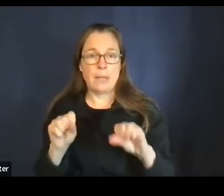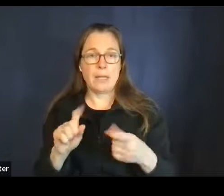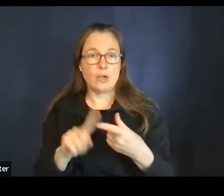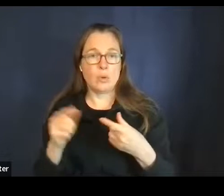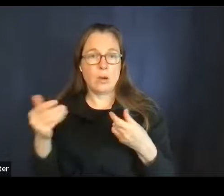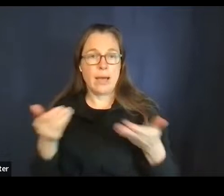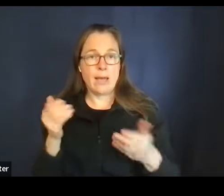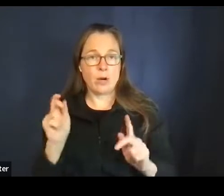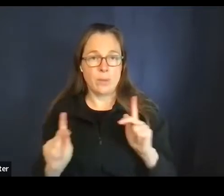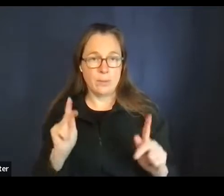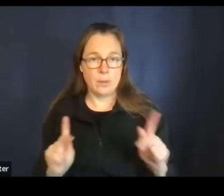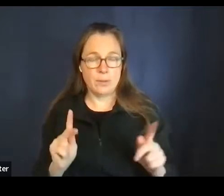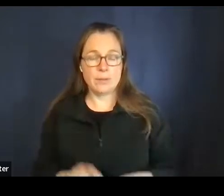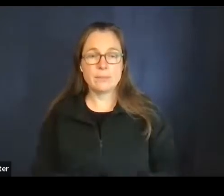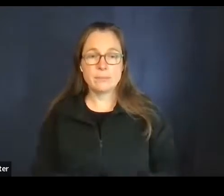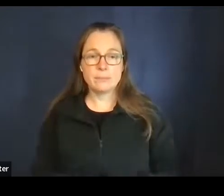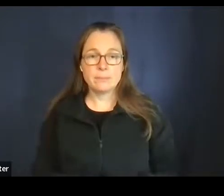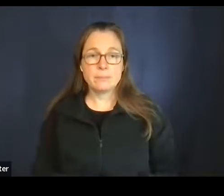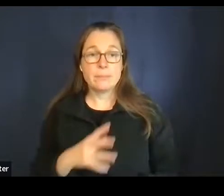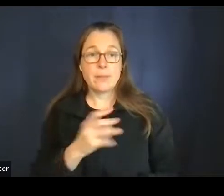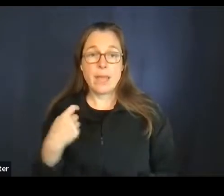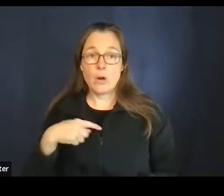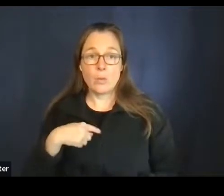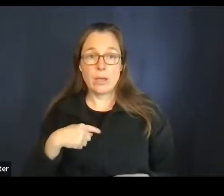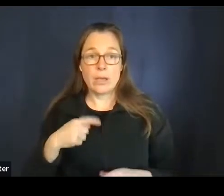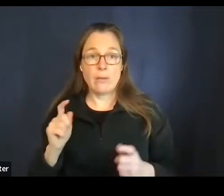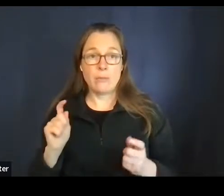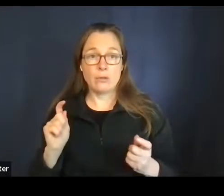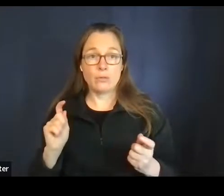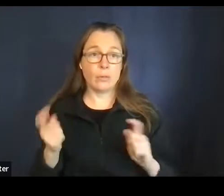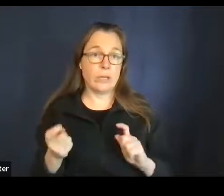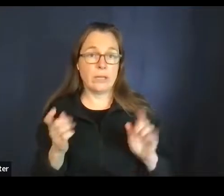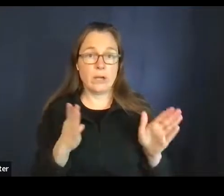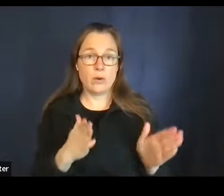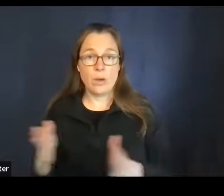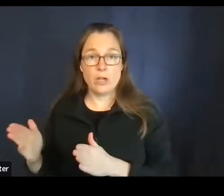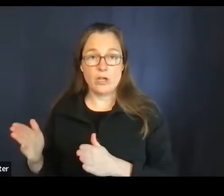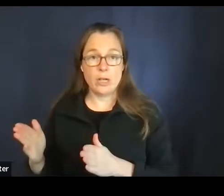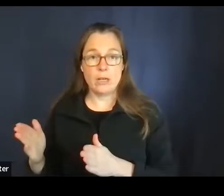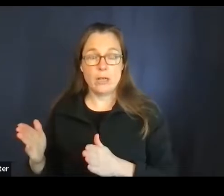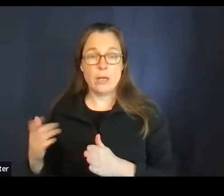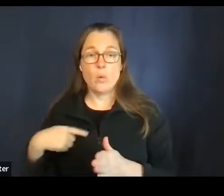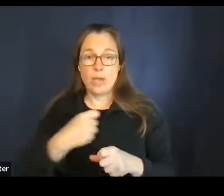and we have been rearranging our internal capacity to get ready for this for several months now.